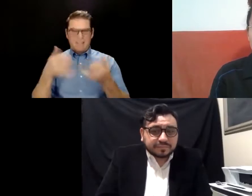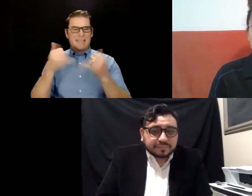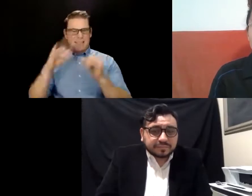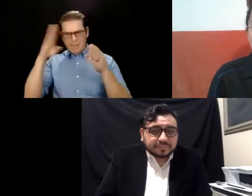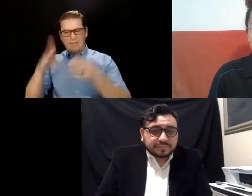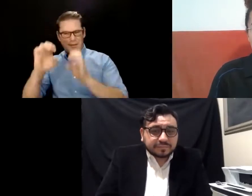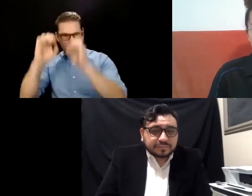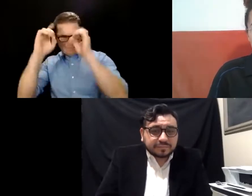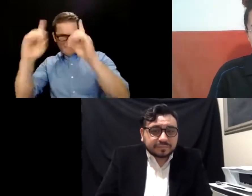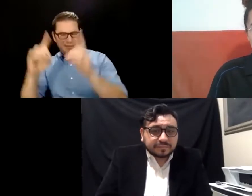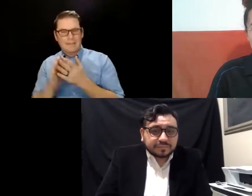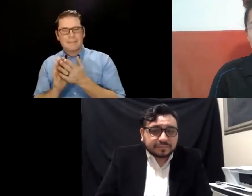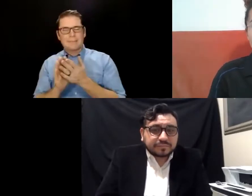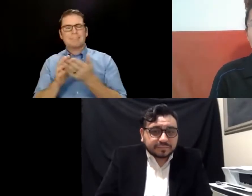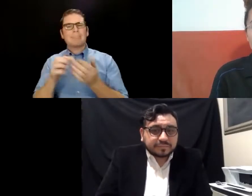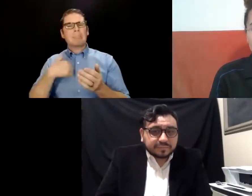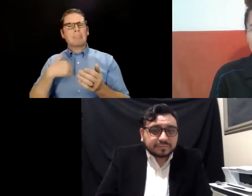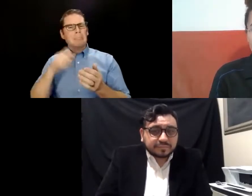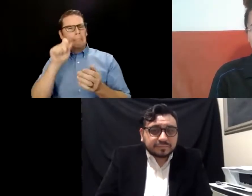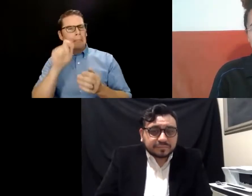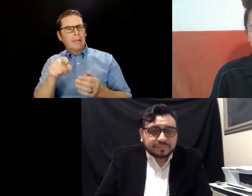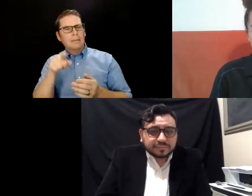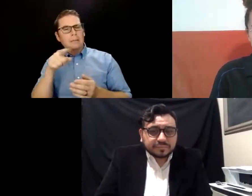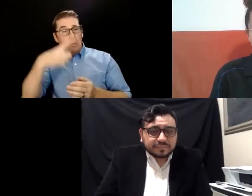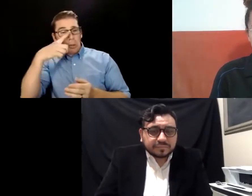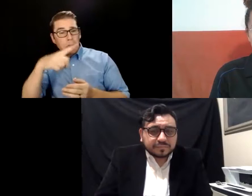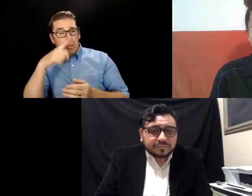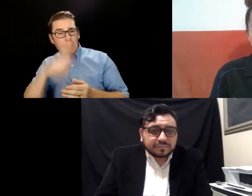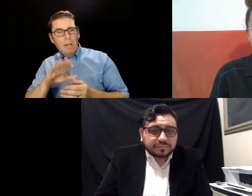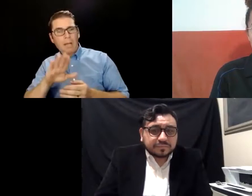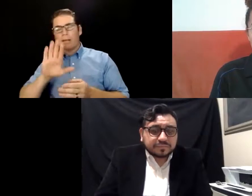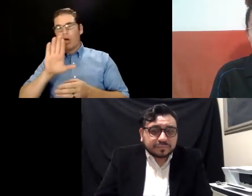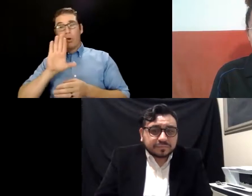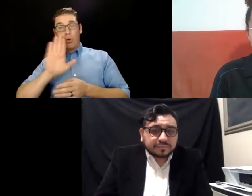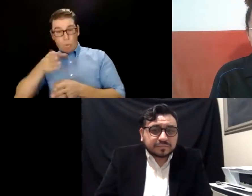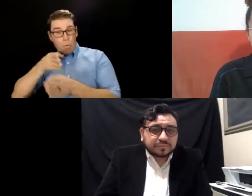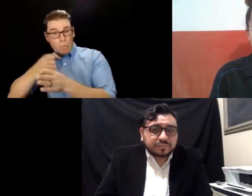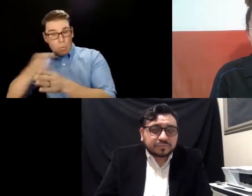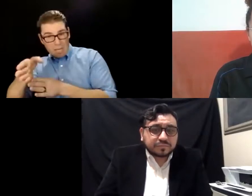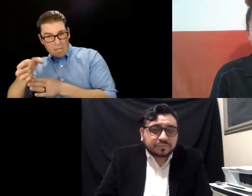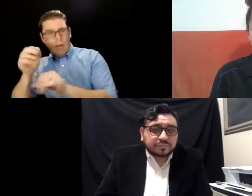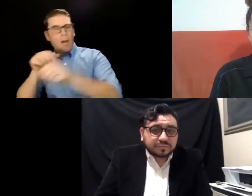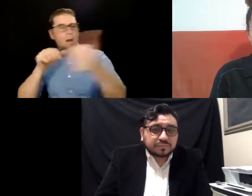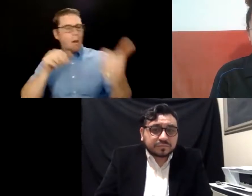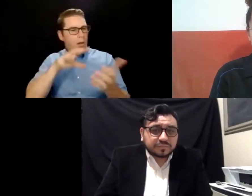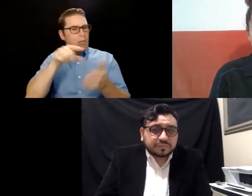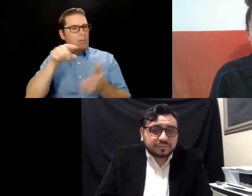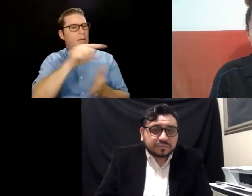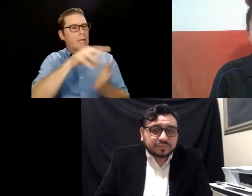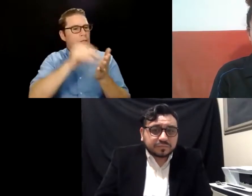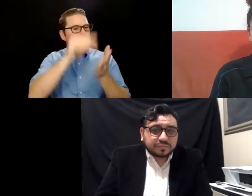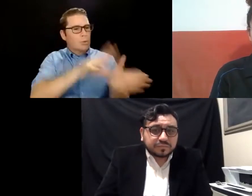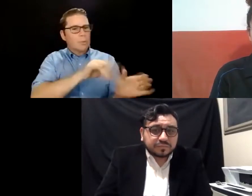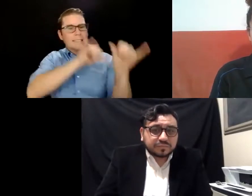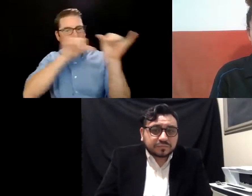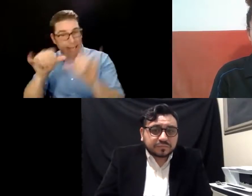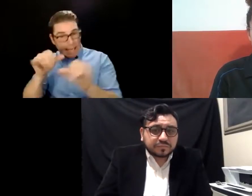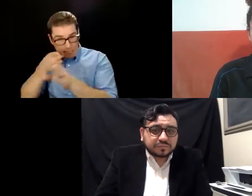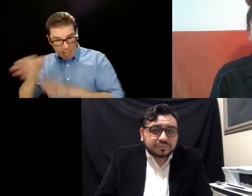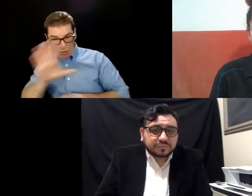is some advice that you have for students studying your major?